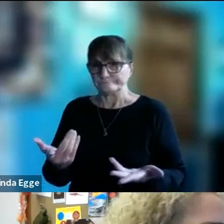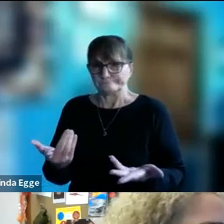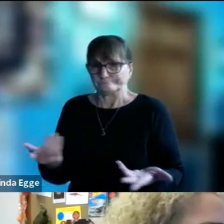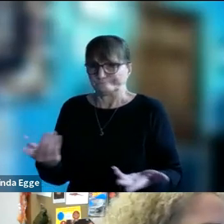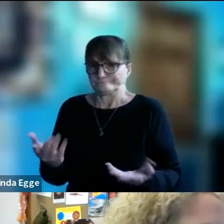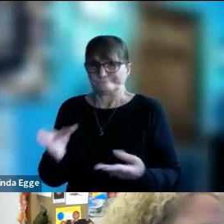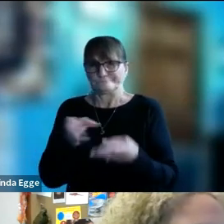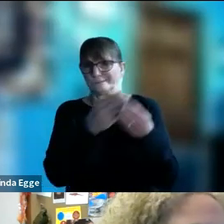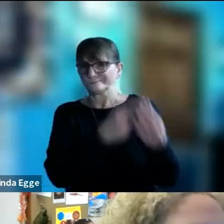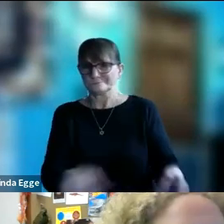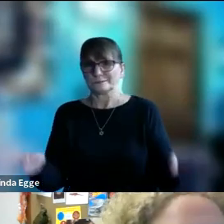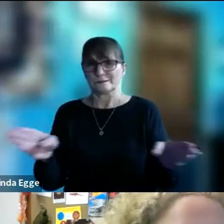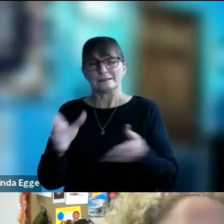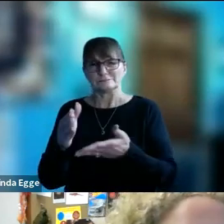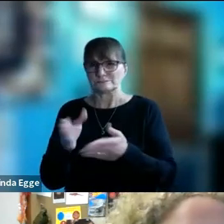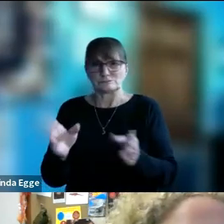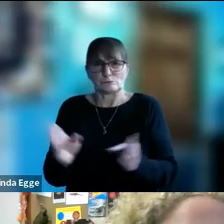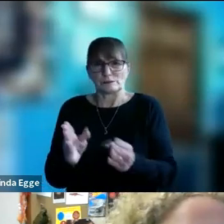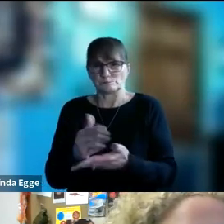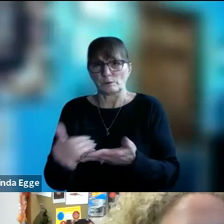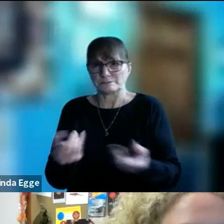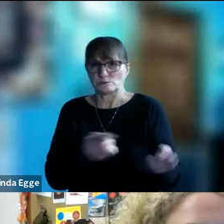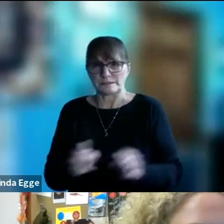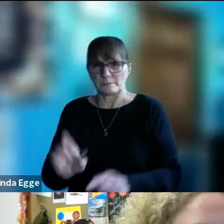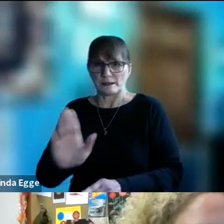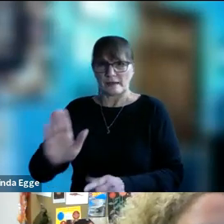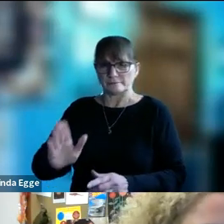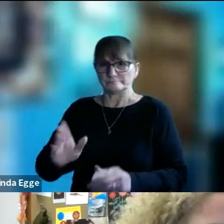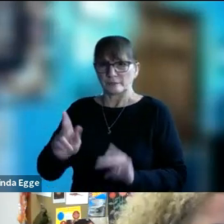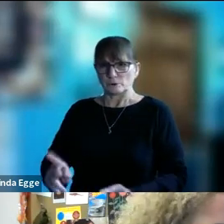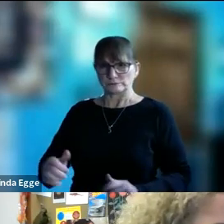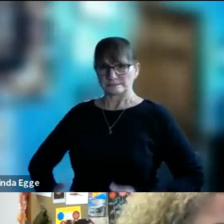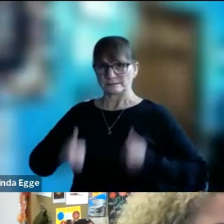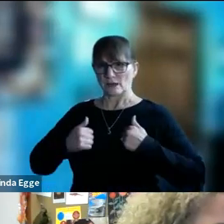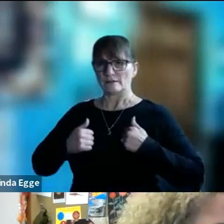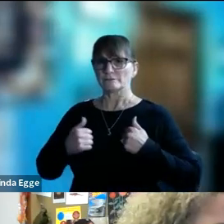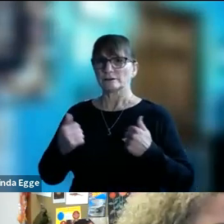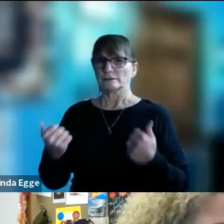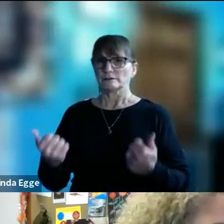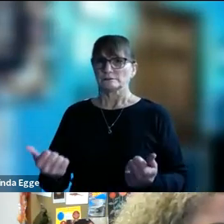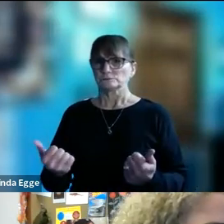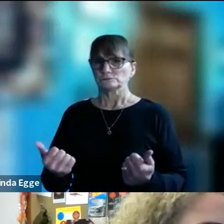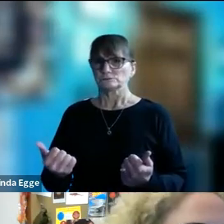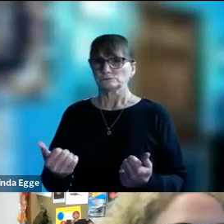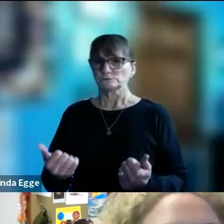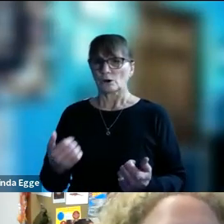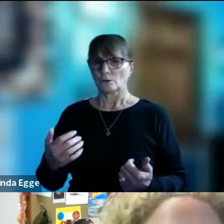it's just a small piece of what's actually going on here. So it's helpful if you bring it up, but I did feel like I should probably point out,